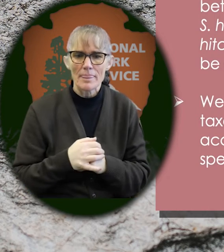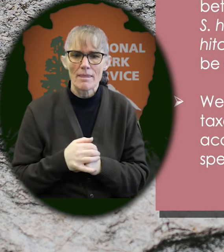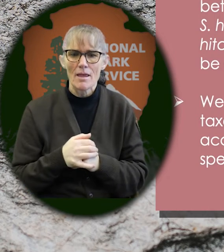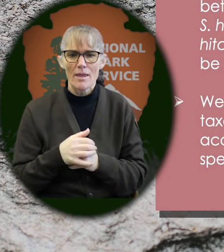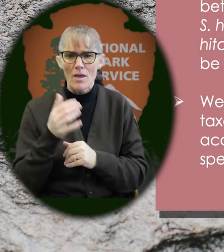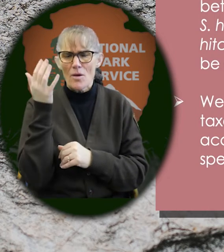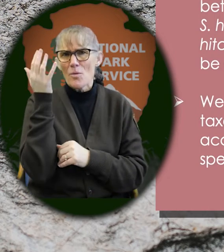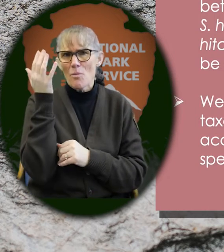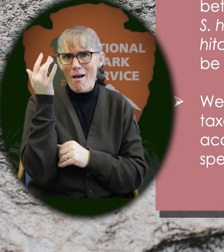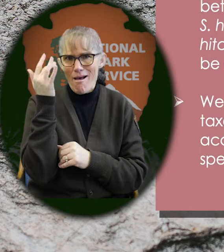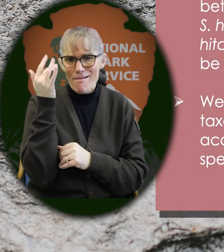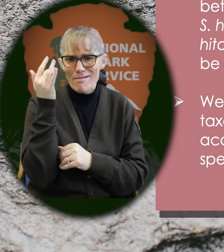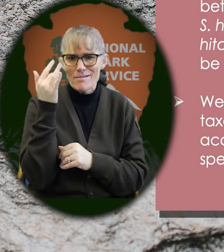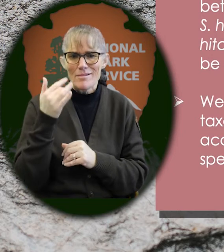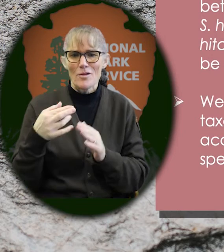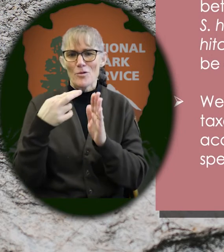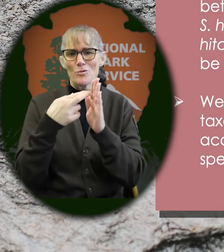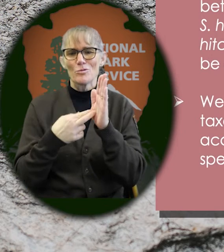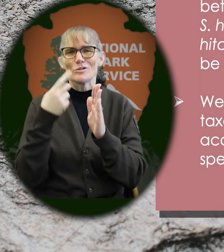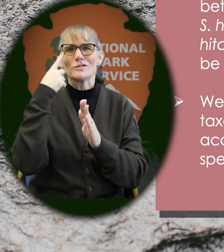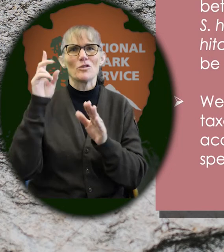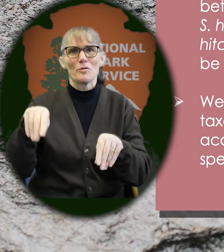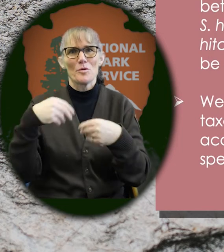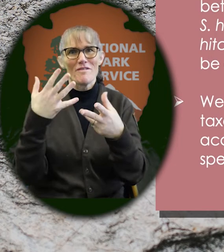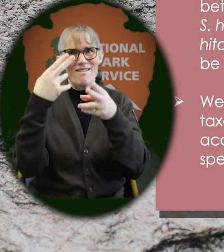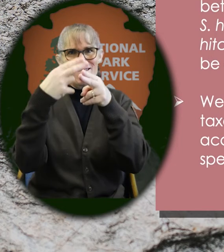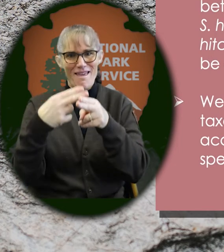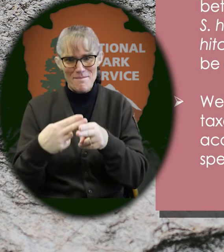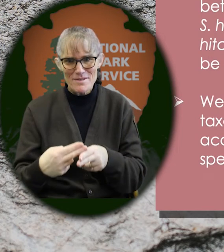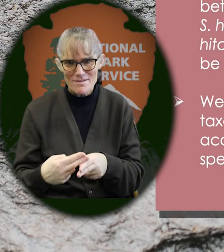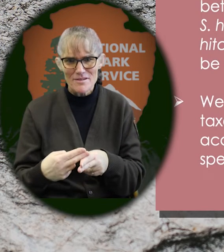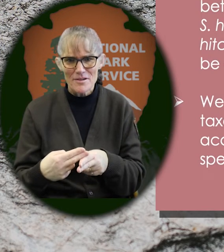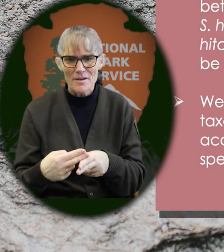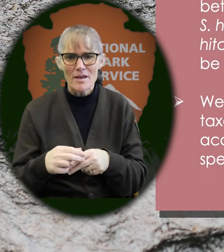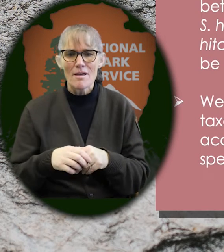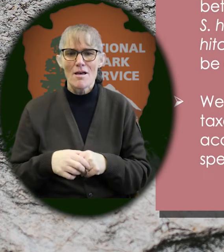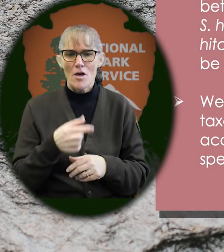Um. And this occurs because um the rules of, of nomenclature.